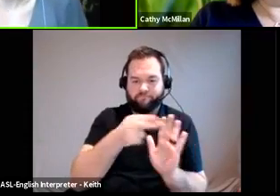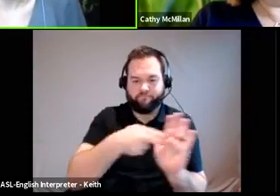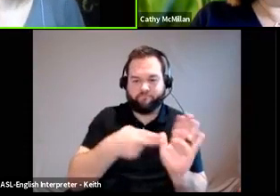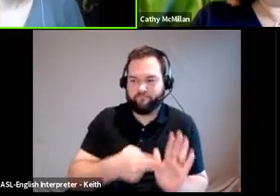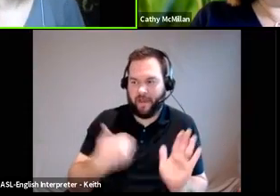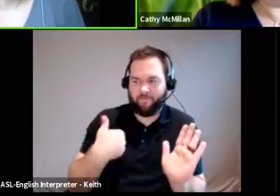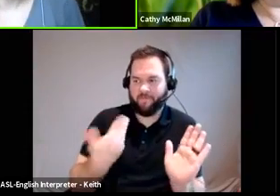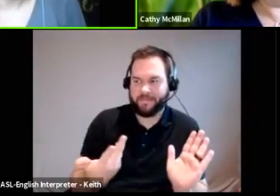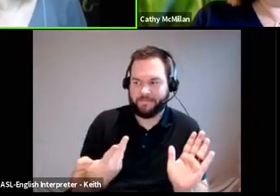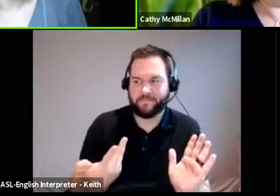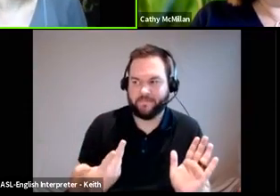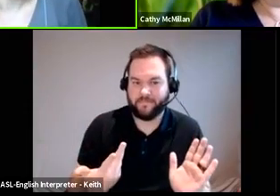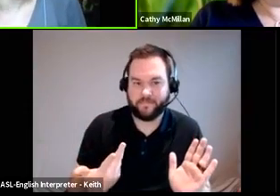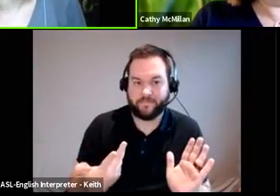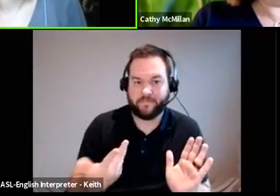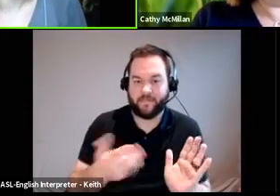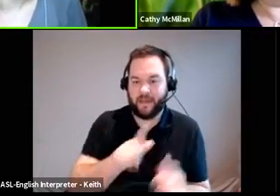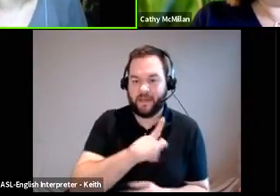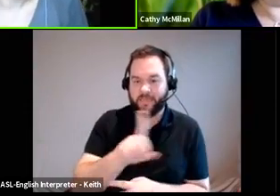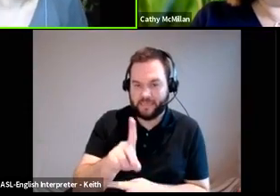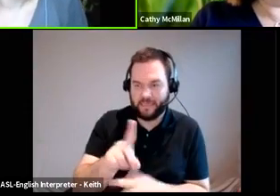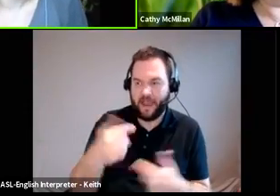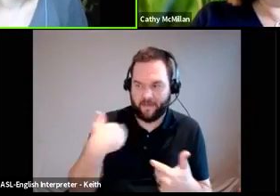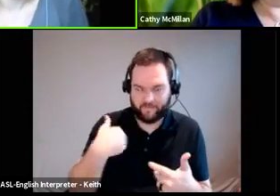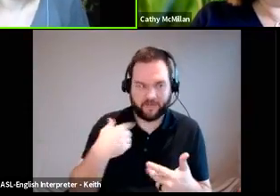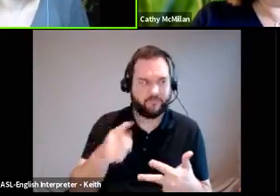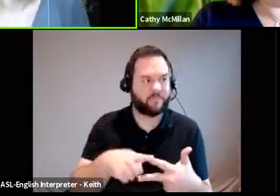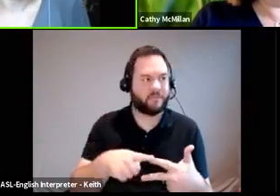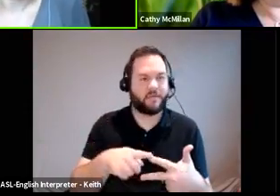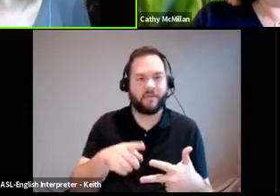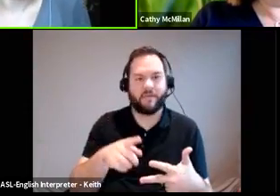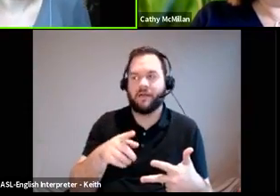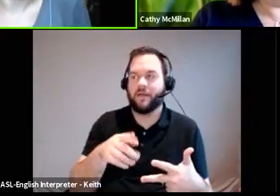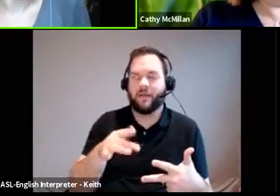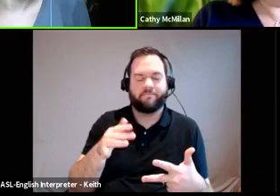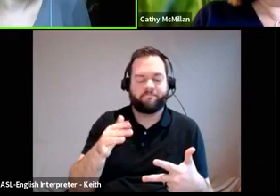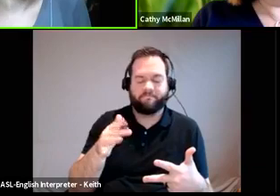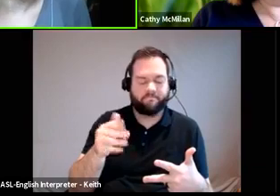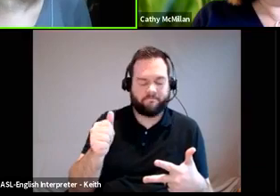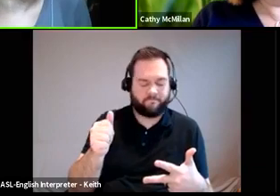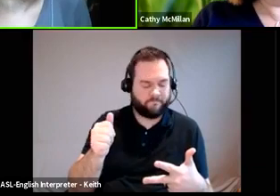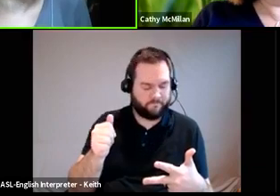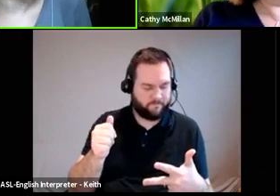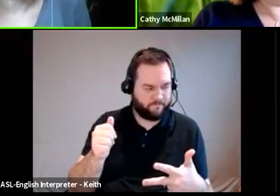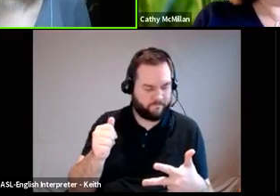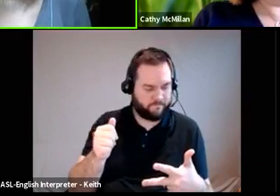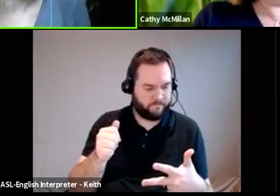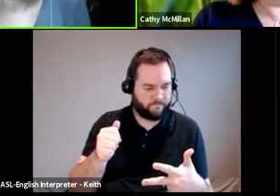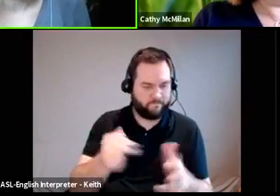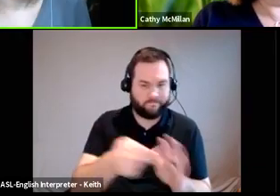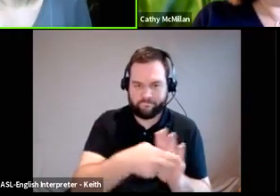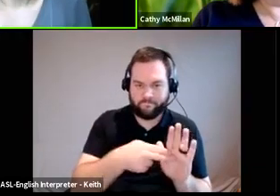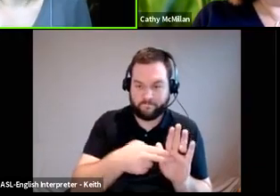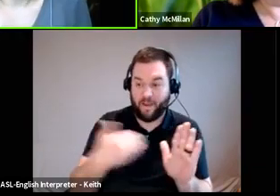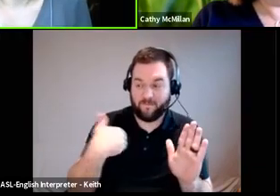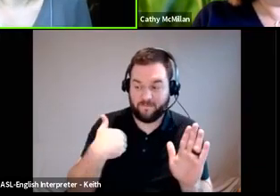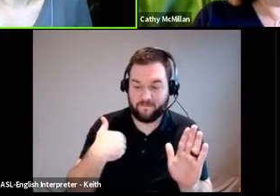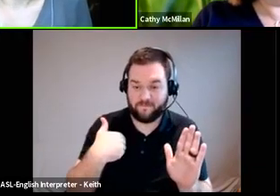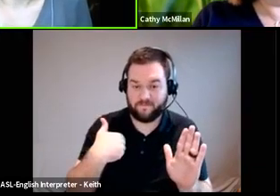obvious things. He's got an LG. He's got an LD. designation